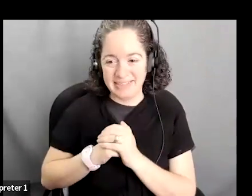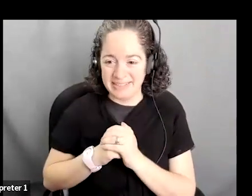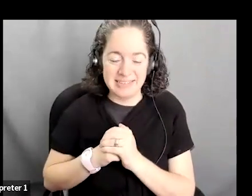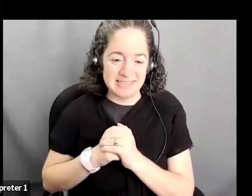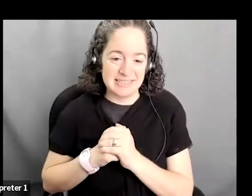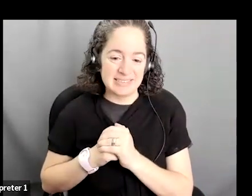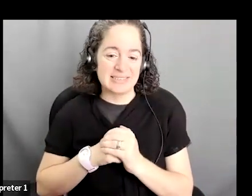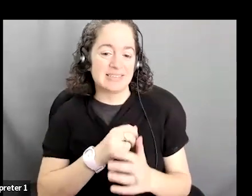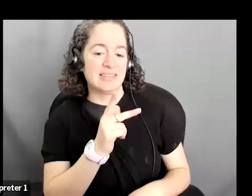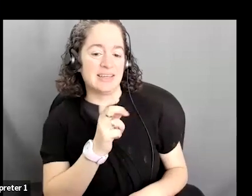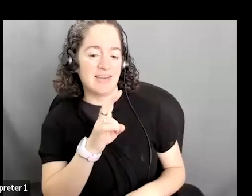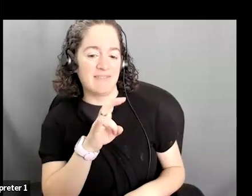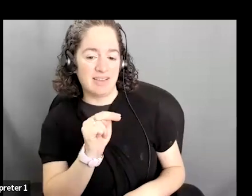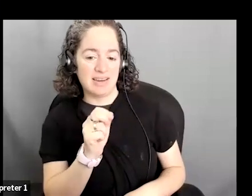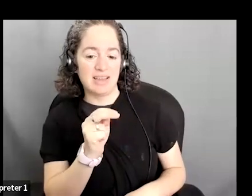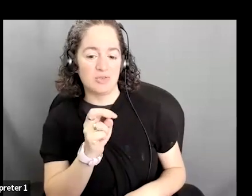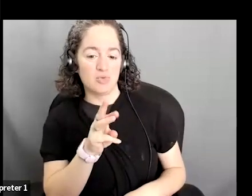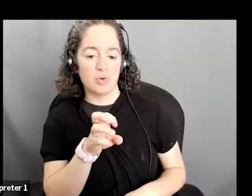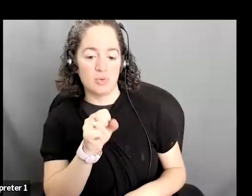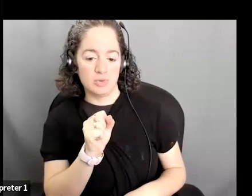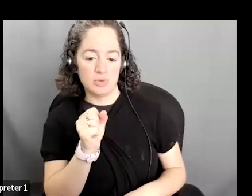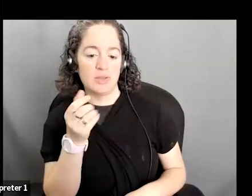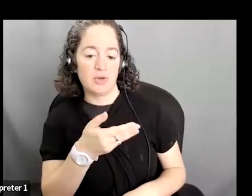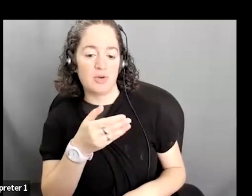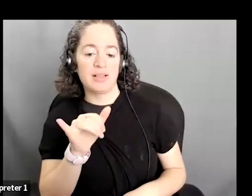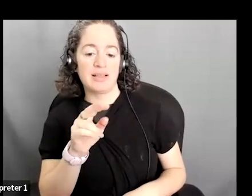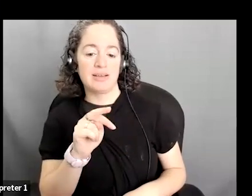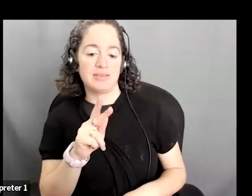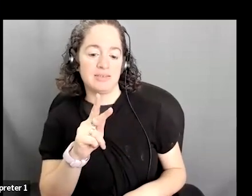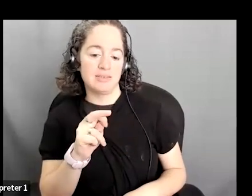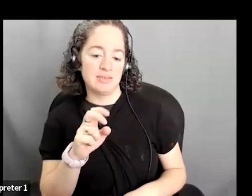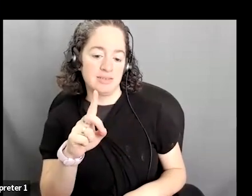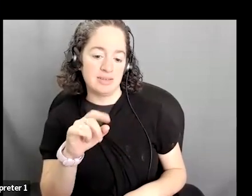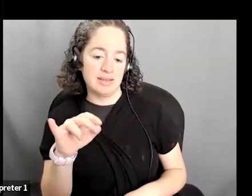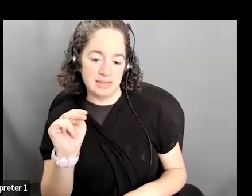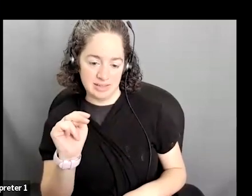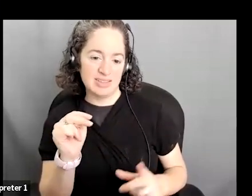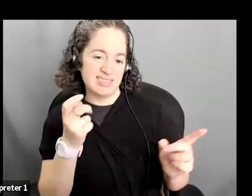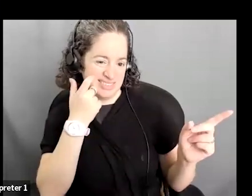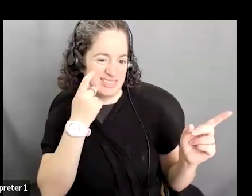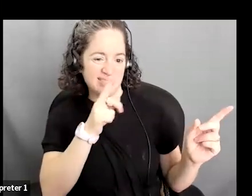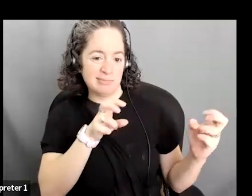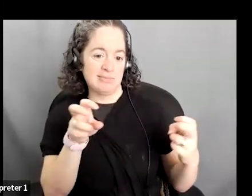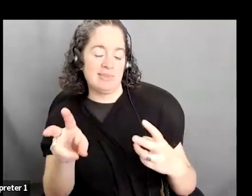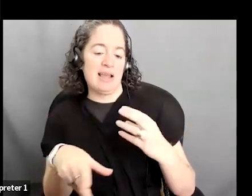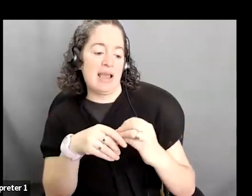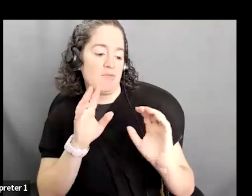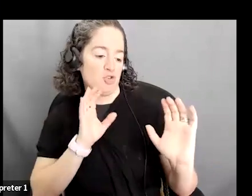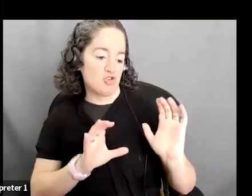Kevin Andrews on LinkedIn and we'll get-- Gen just posted it in the chat for everyone if they want it.